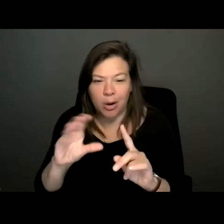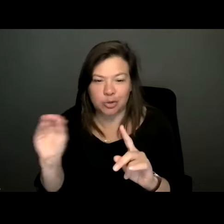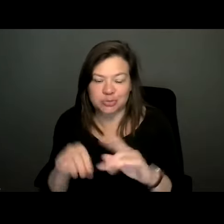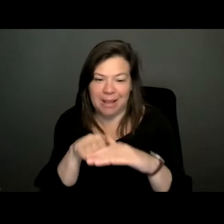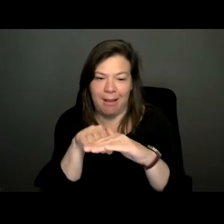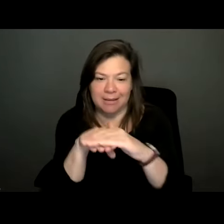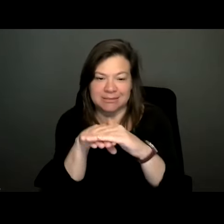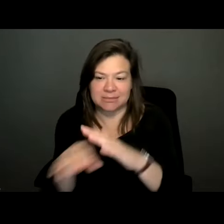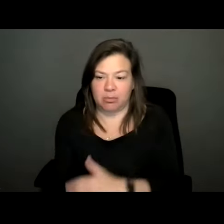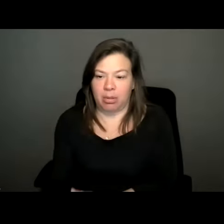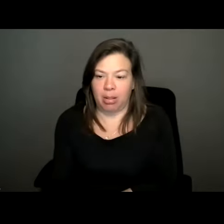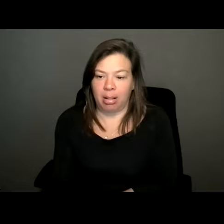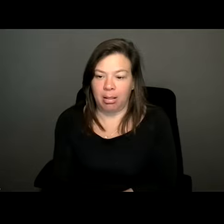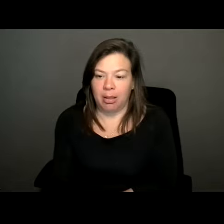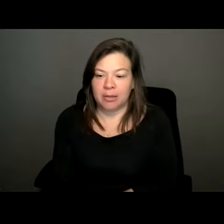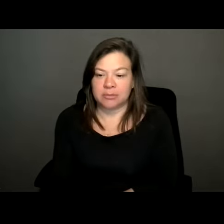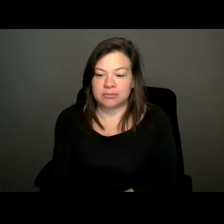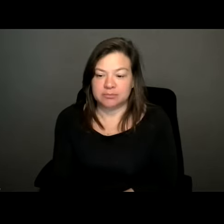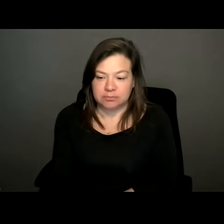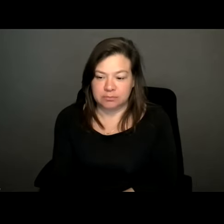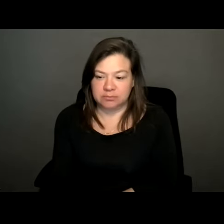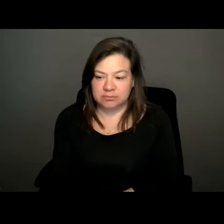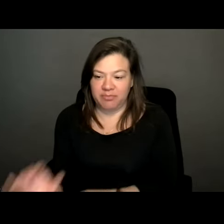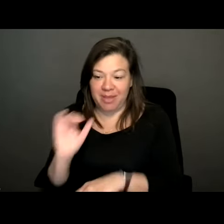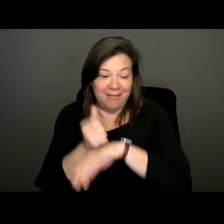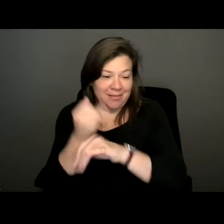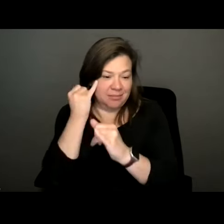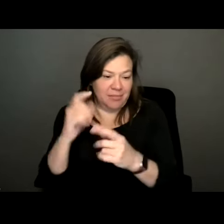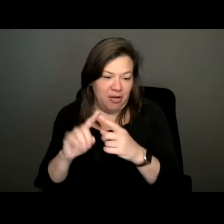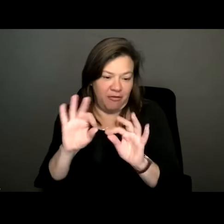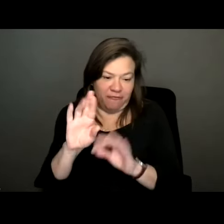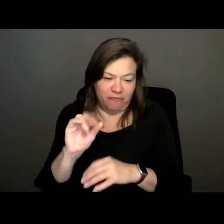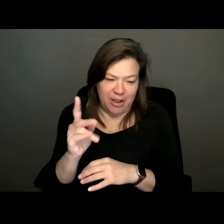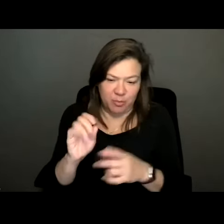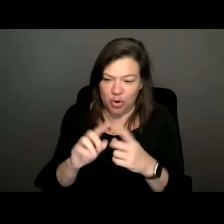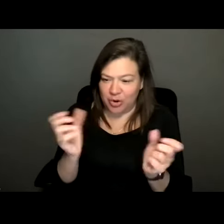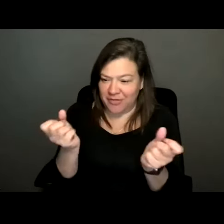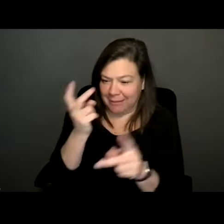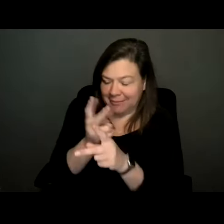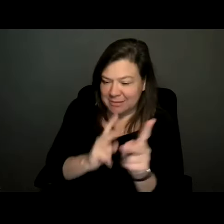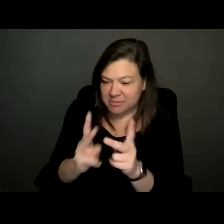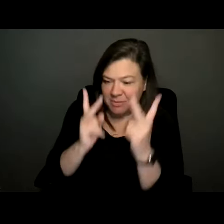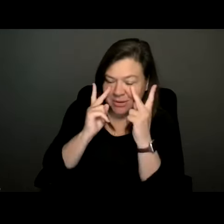The idea is to build a framework that can hold people, that sees everyone who comes into the space as human,